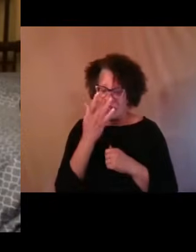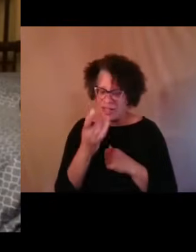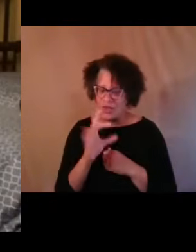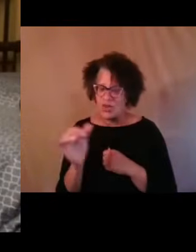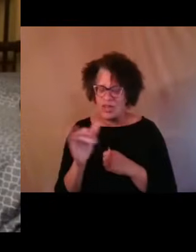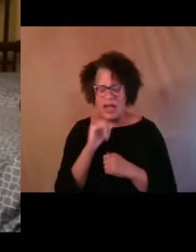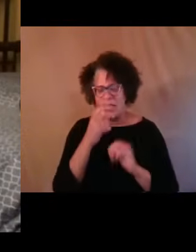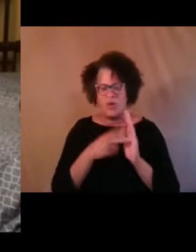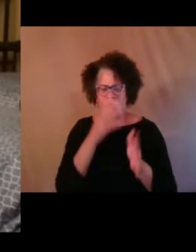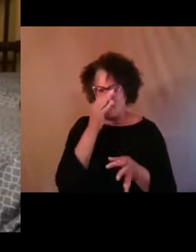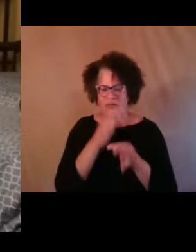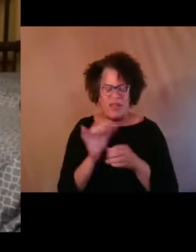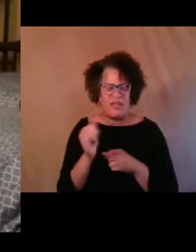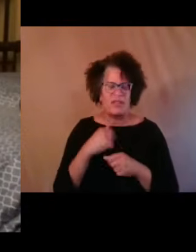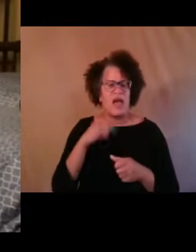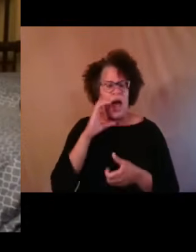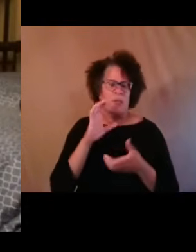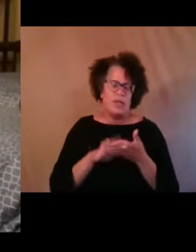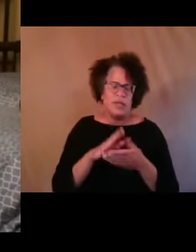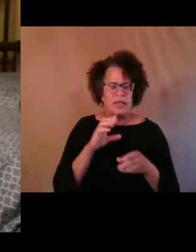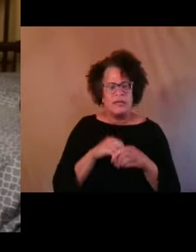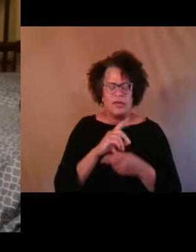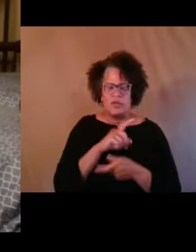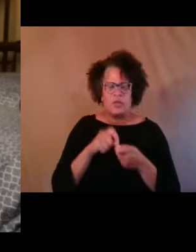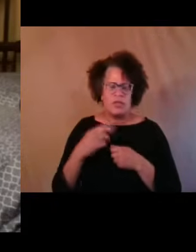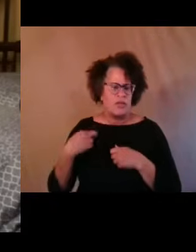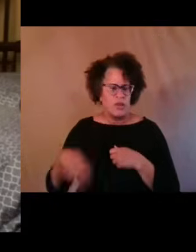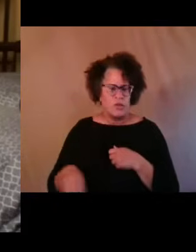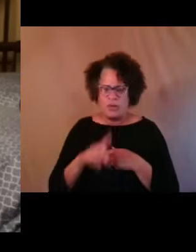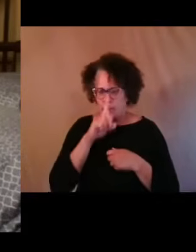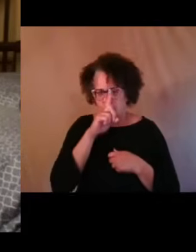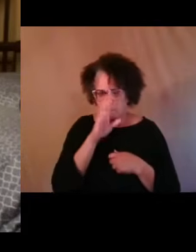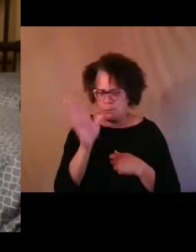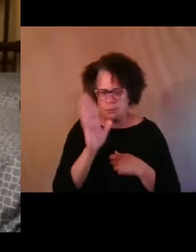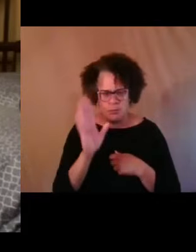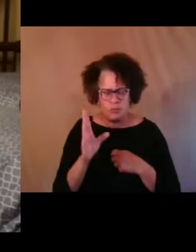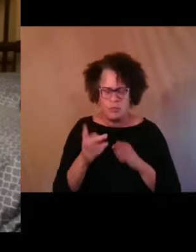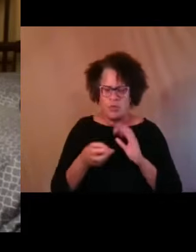as in I believe in a certain religion or sectarian belief.